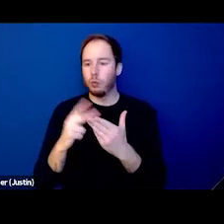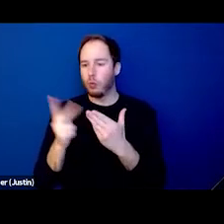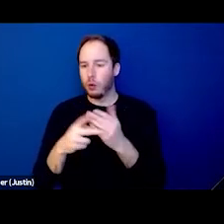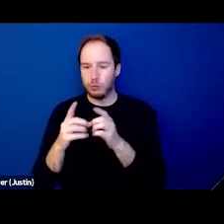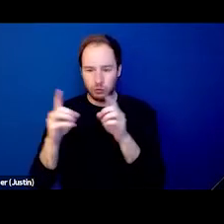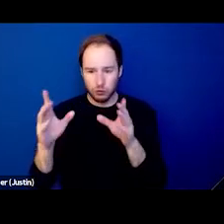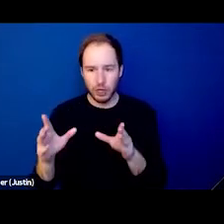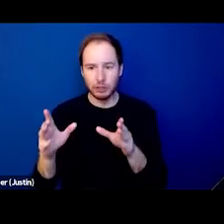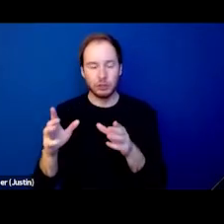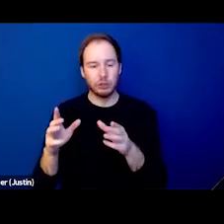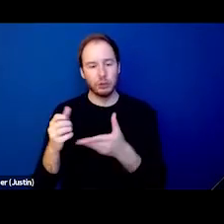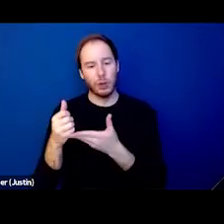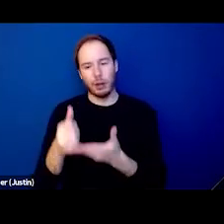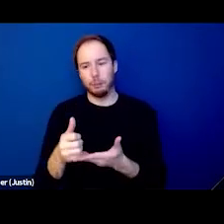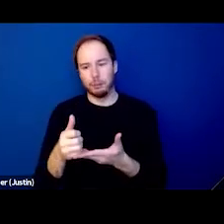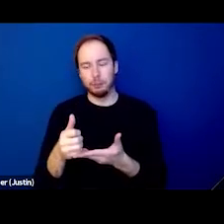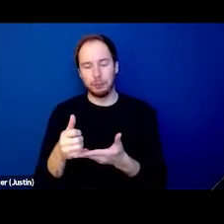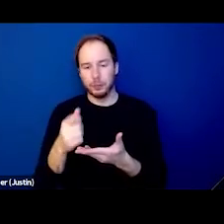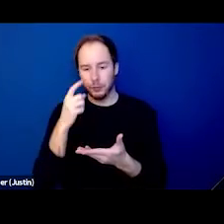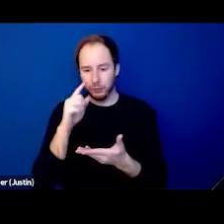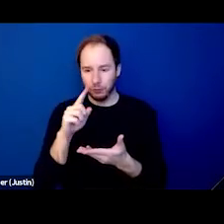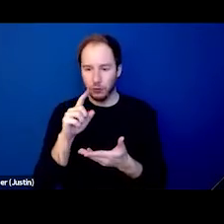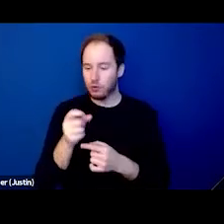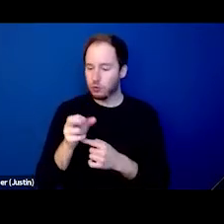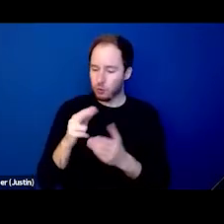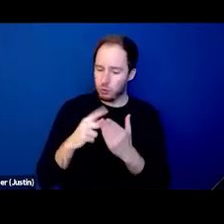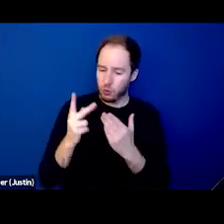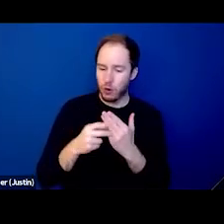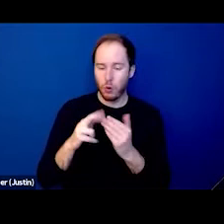to help either with your SOAR program or your application.